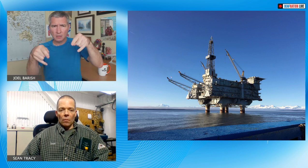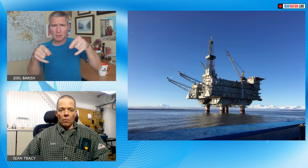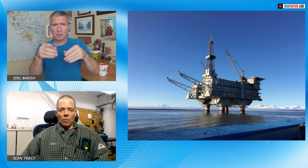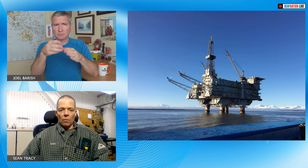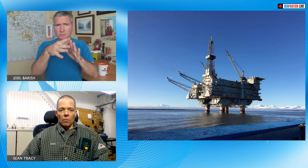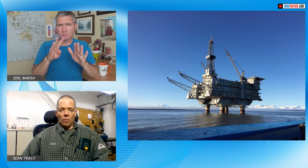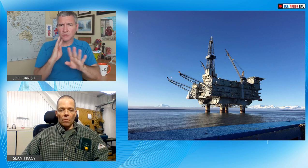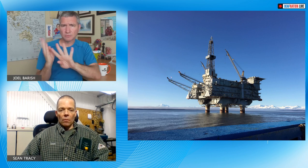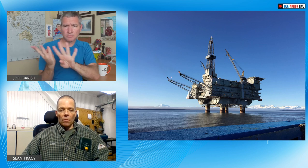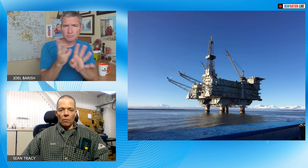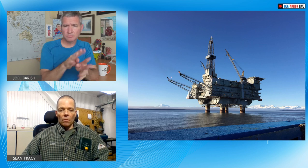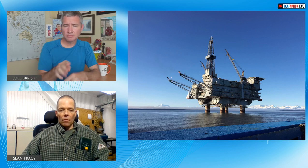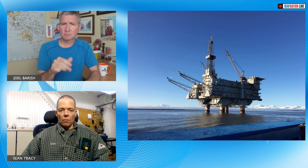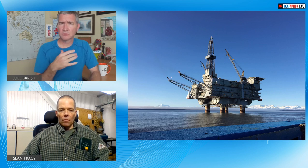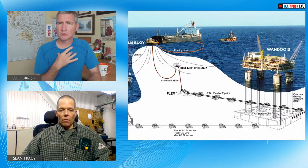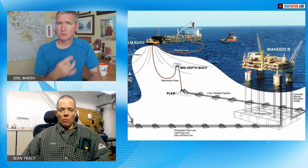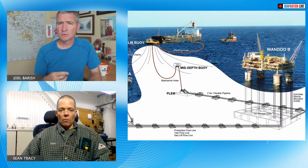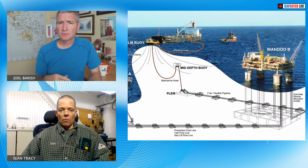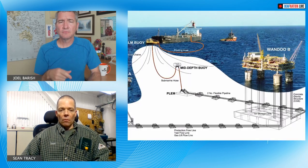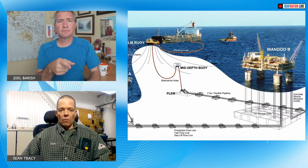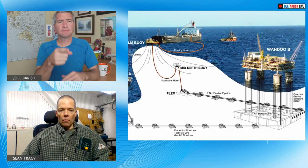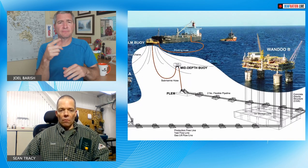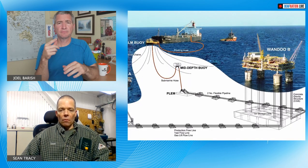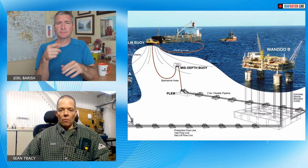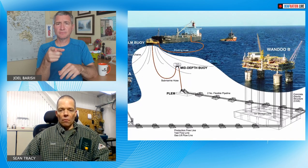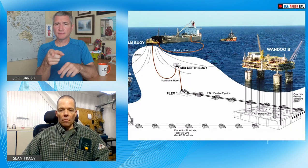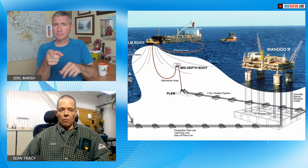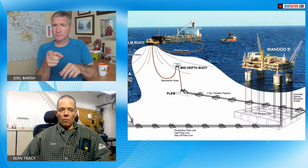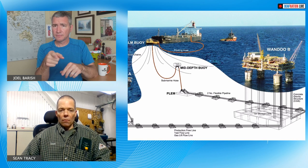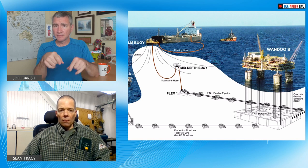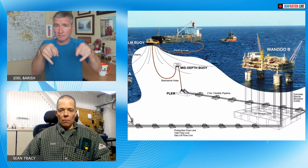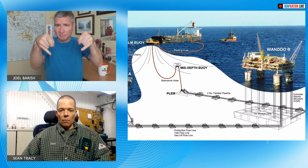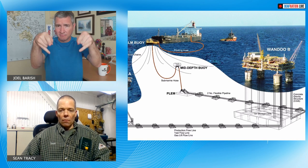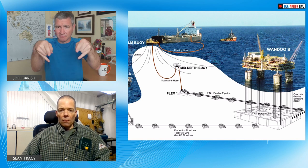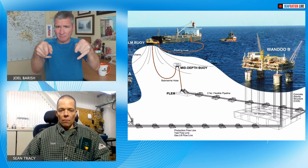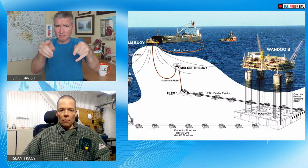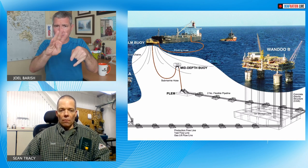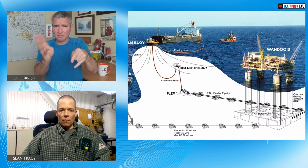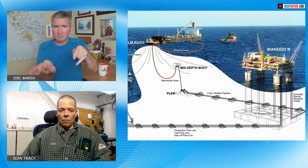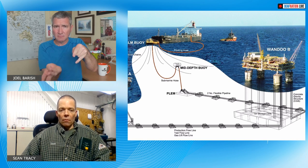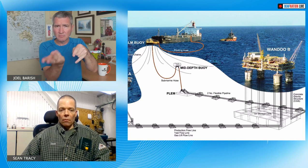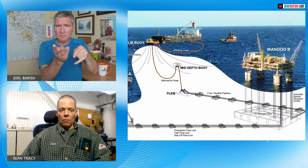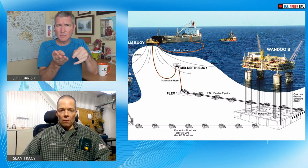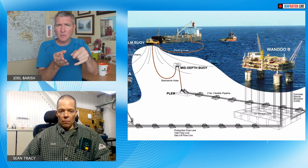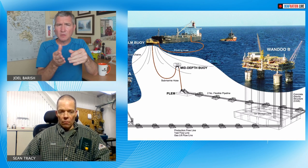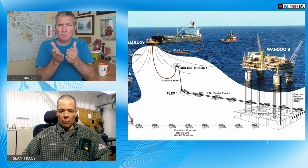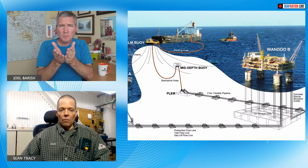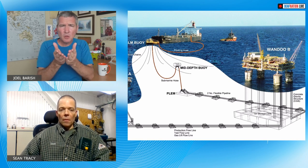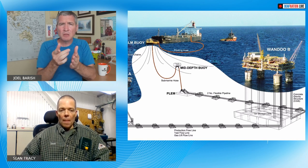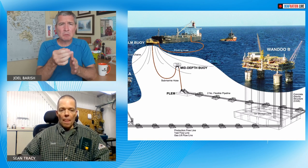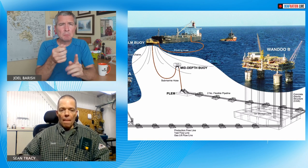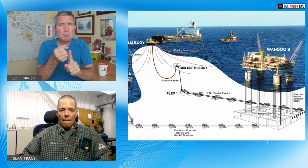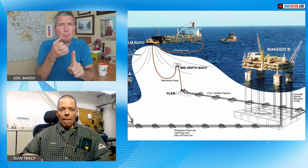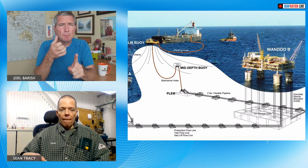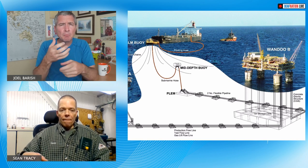actually looks like, too. Can you explain a little more about how the process works